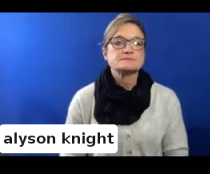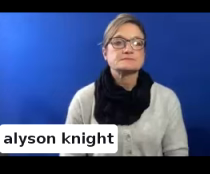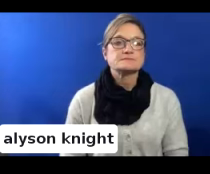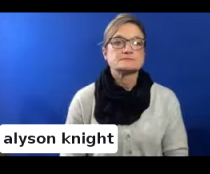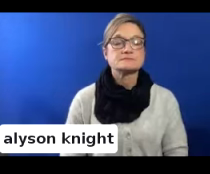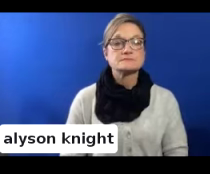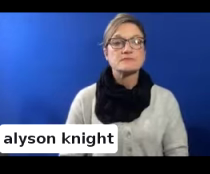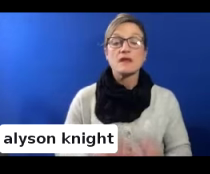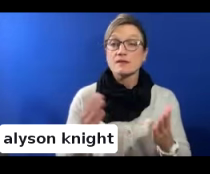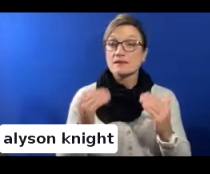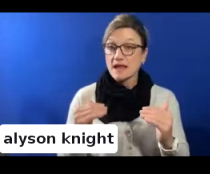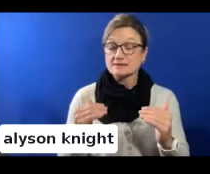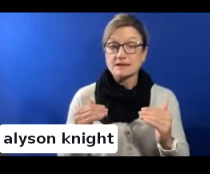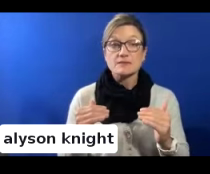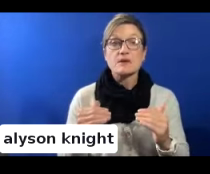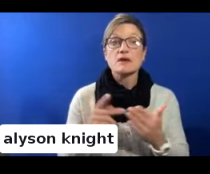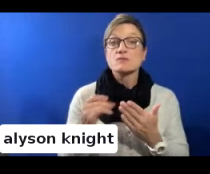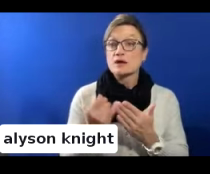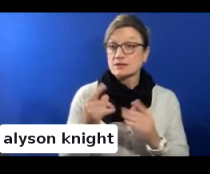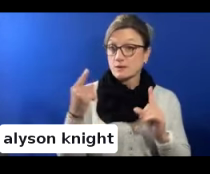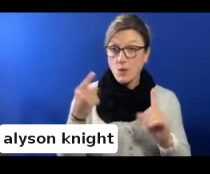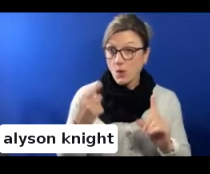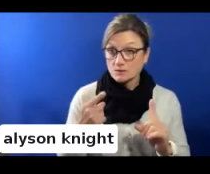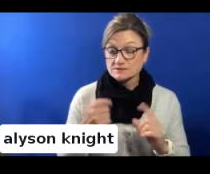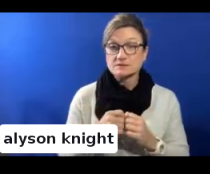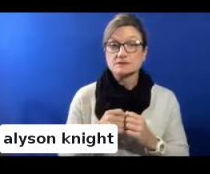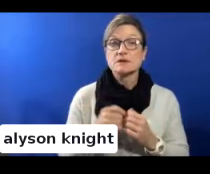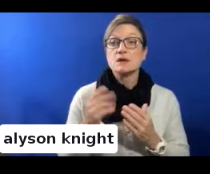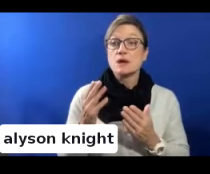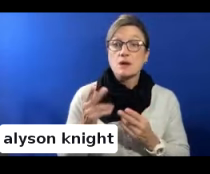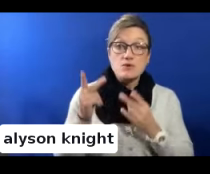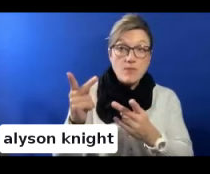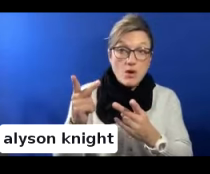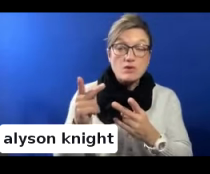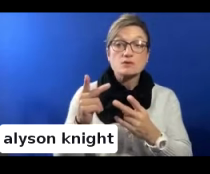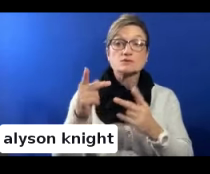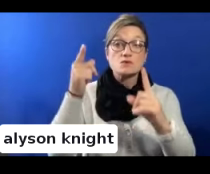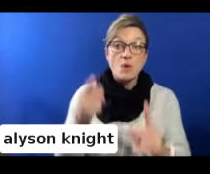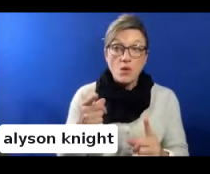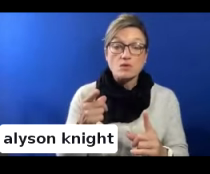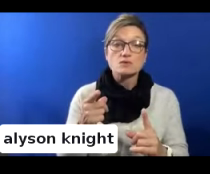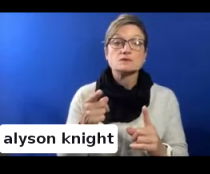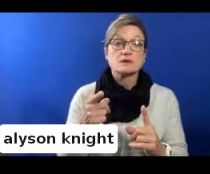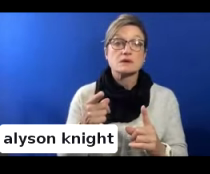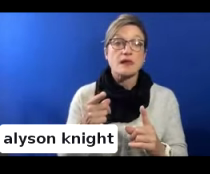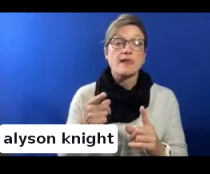The next item is project goals. Proposed project goals will be pulled in from your